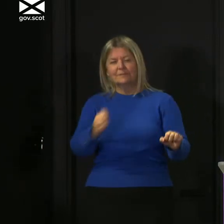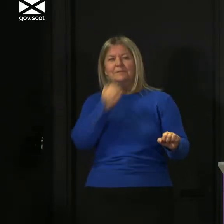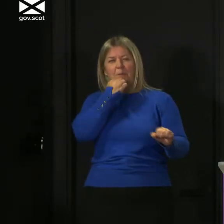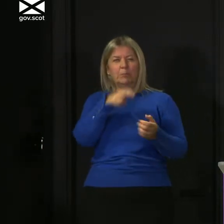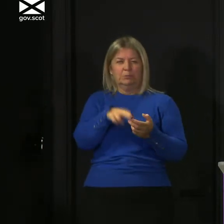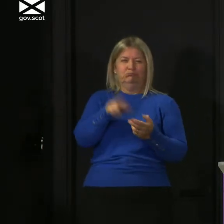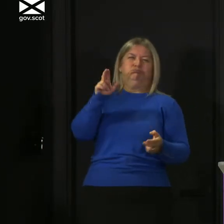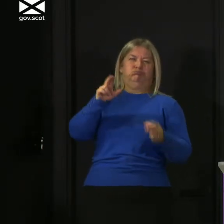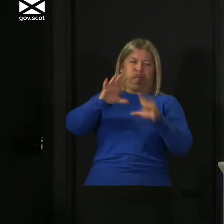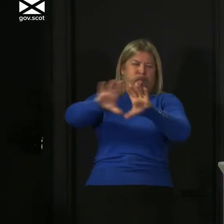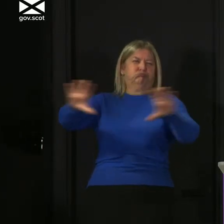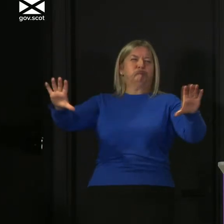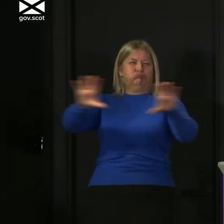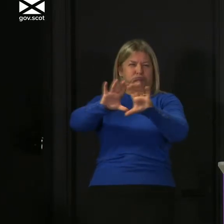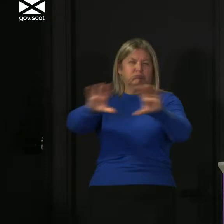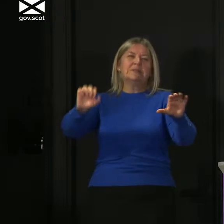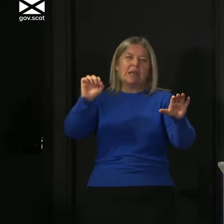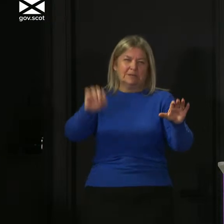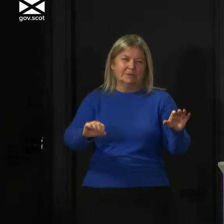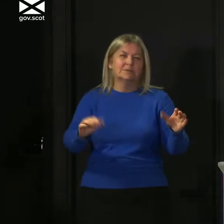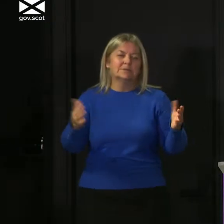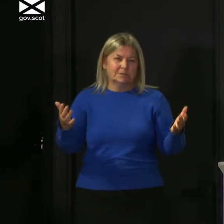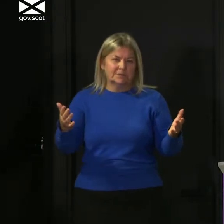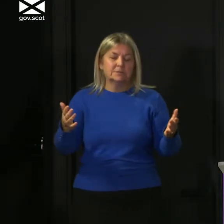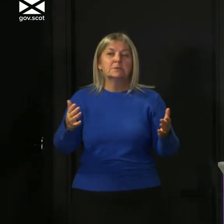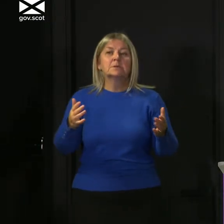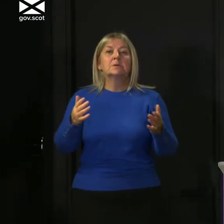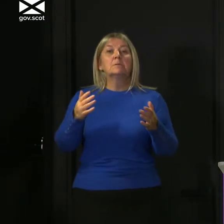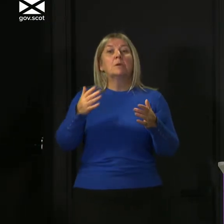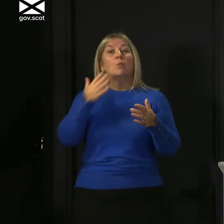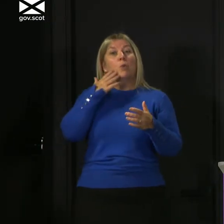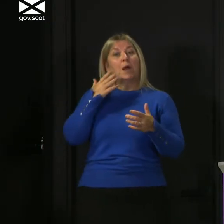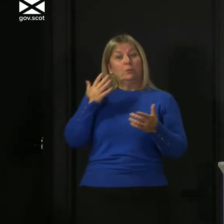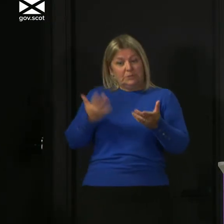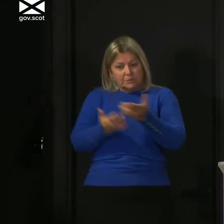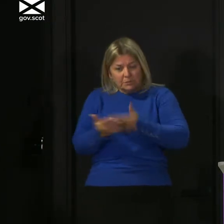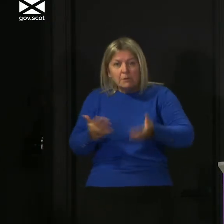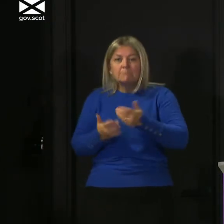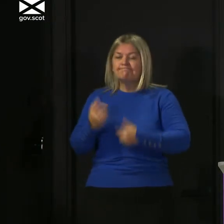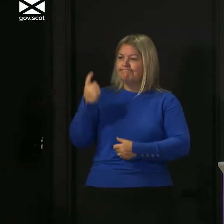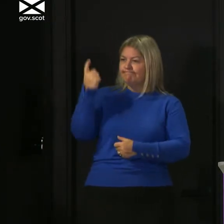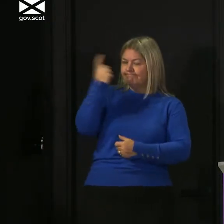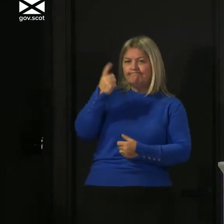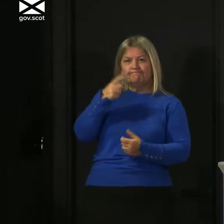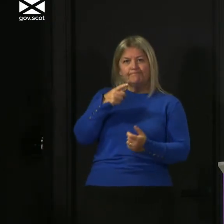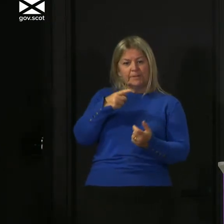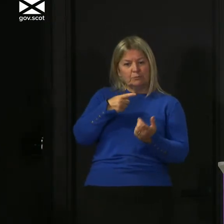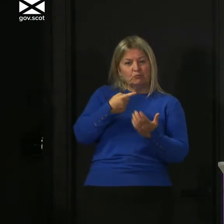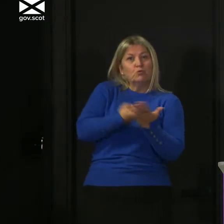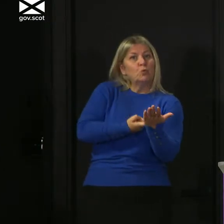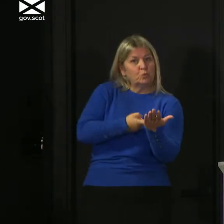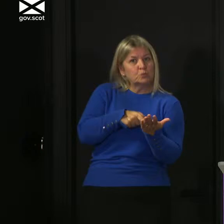and part of a consideration about restrictions is also requiring to take account of not just